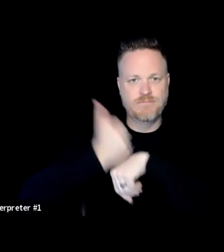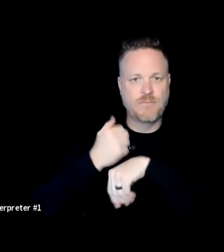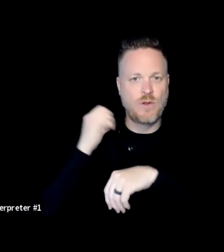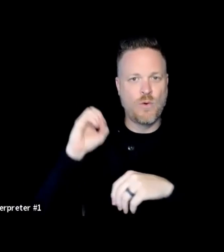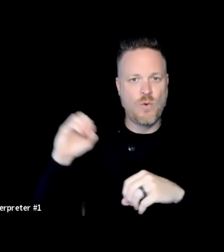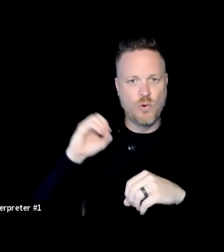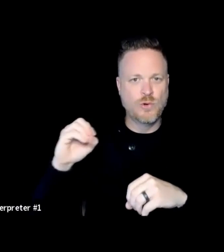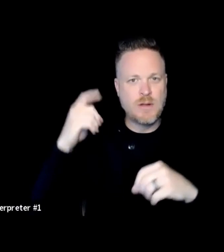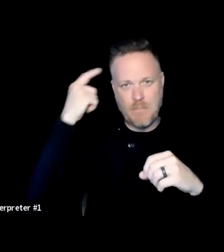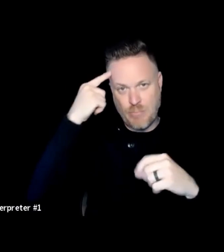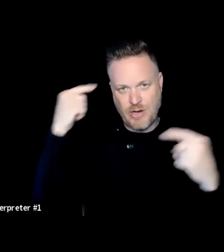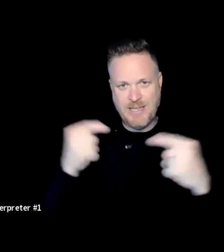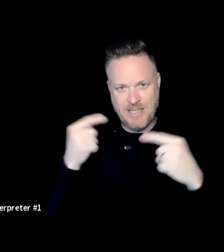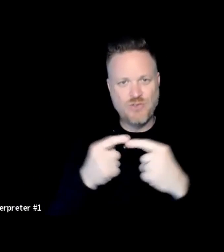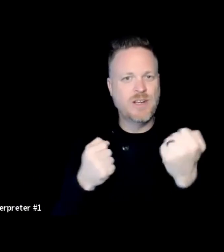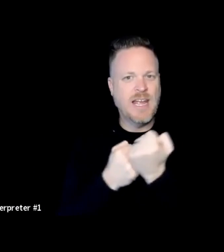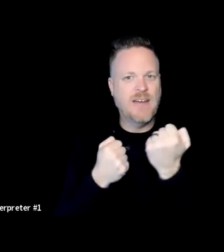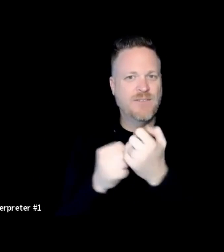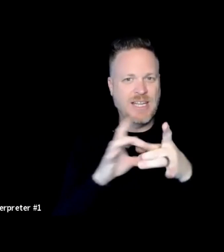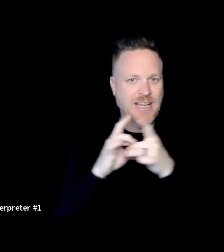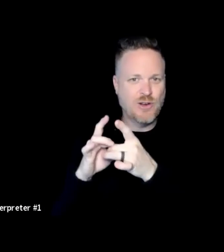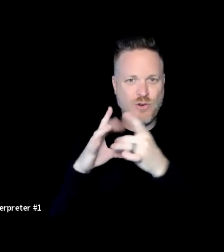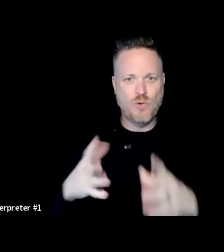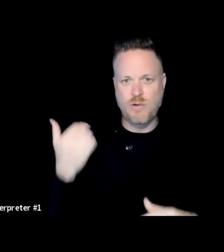injury advocate coordinator. That was in 2018.